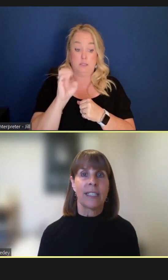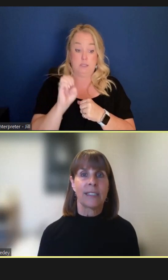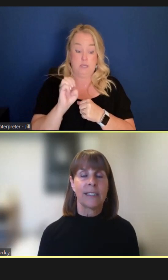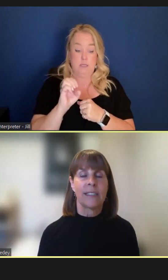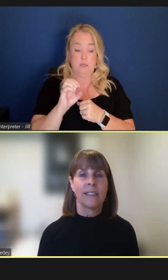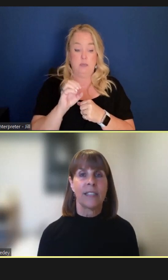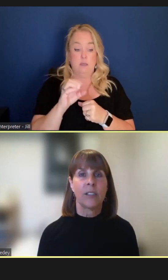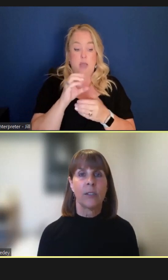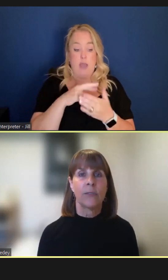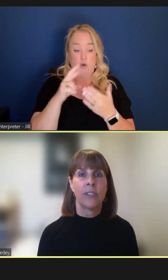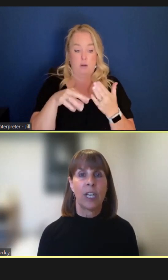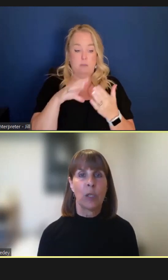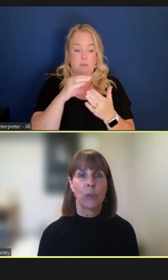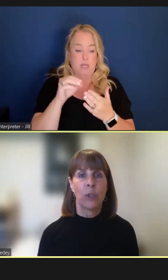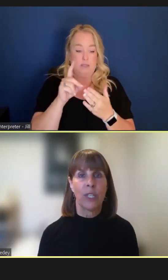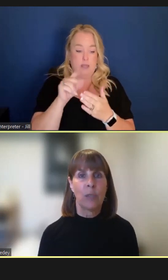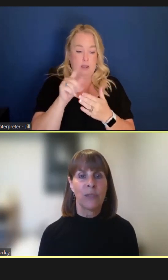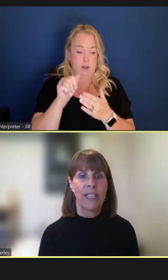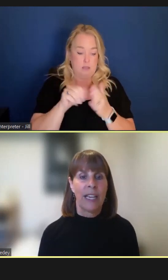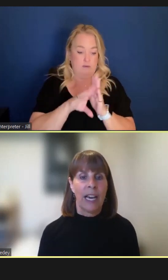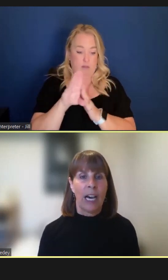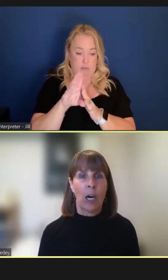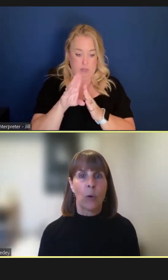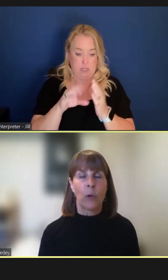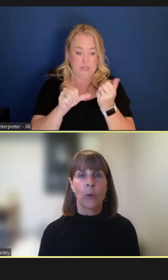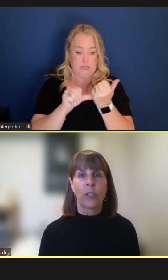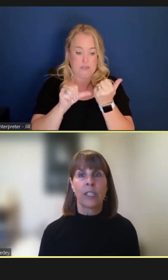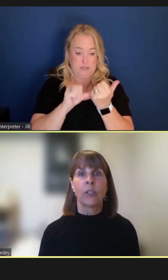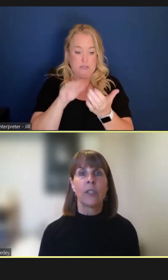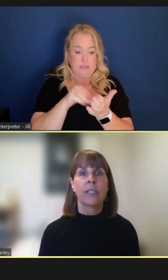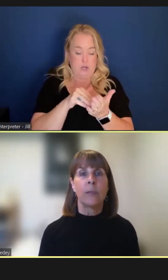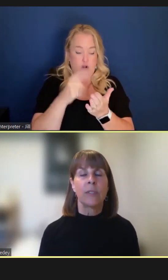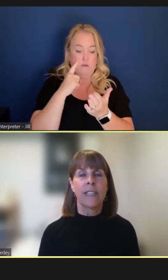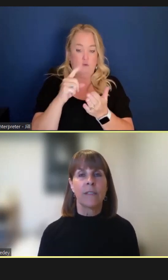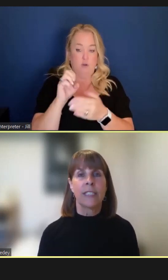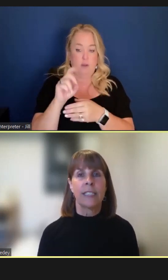Assistance Center for Eddie programs uh we're working currently with 17